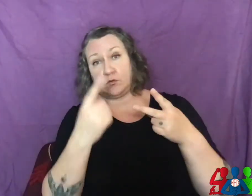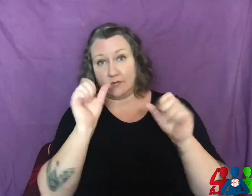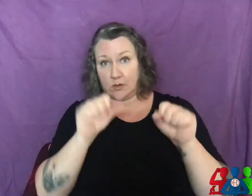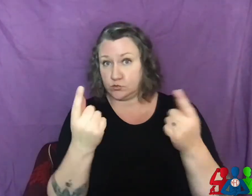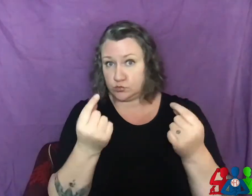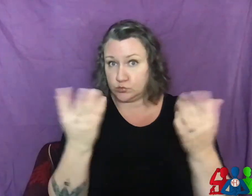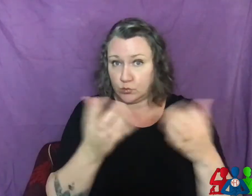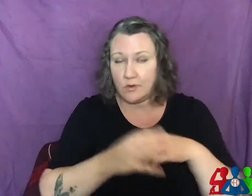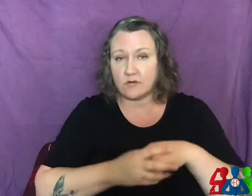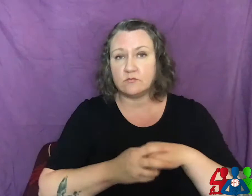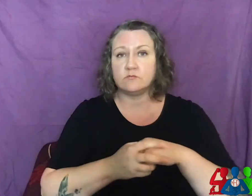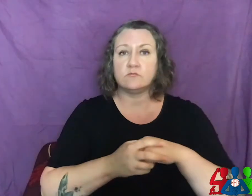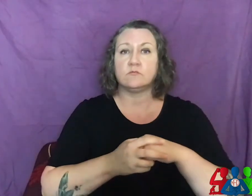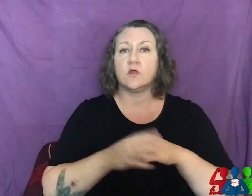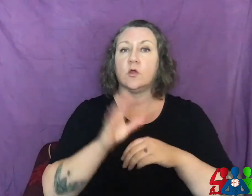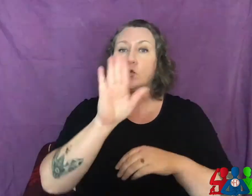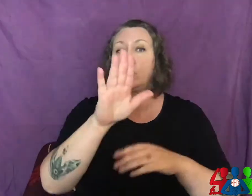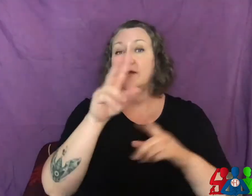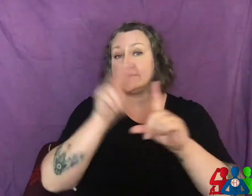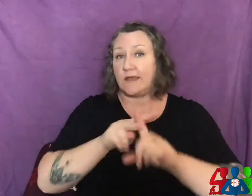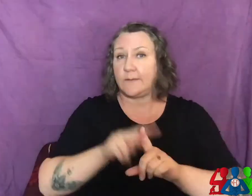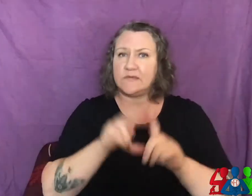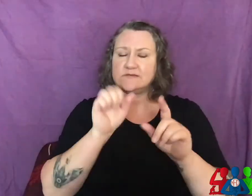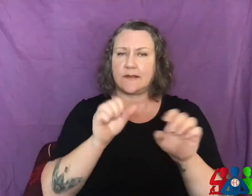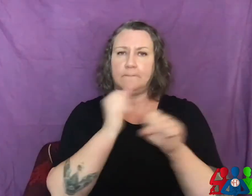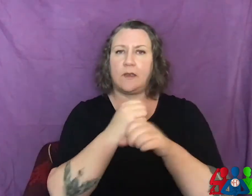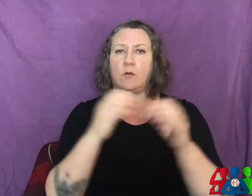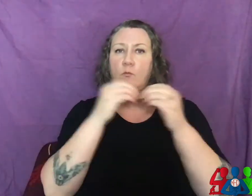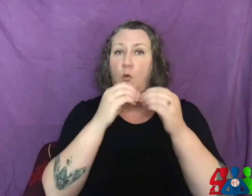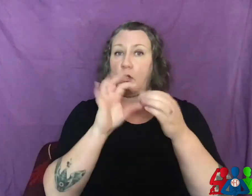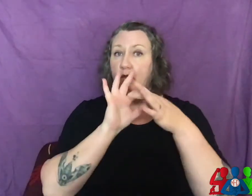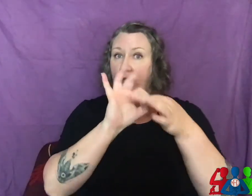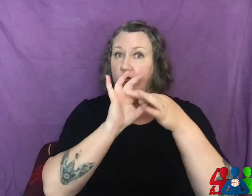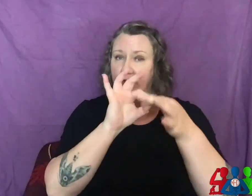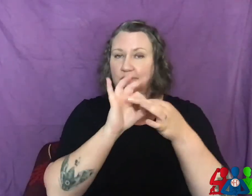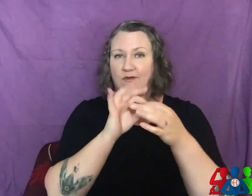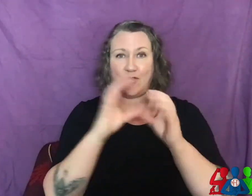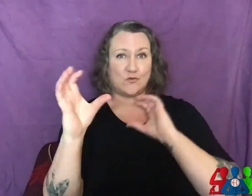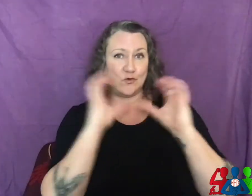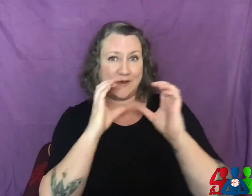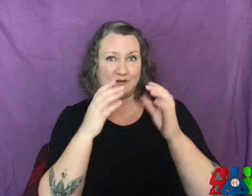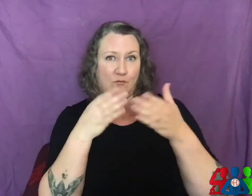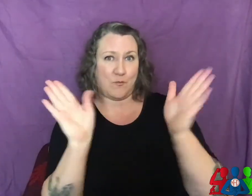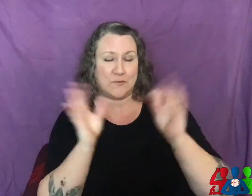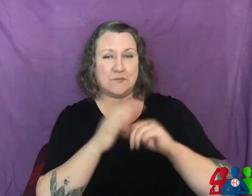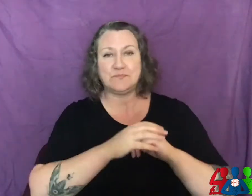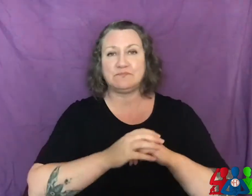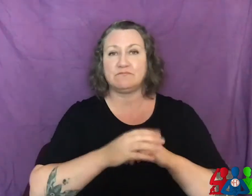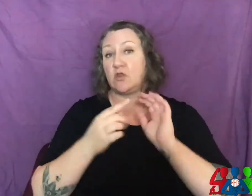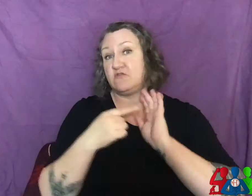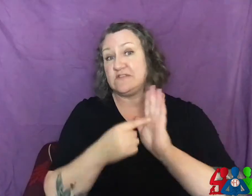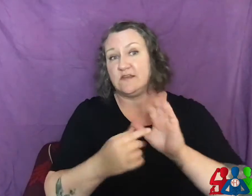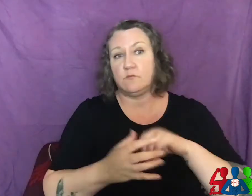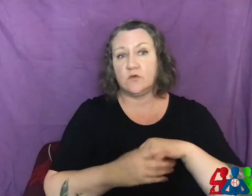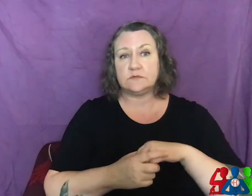together with each other and you provide little intervention. That's a time where you can